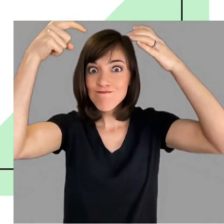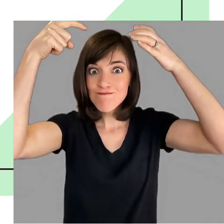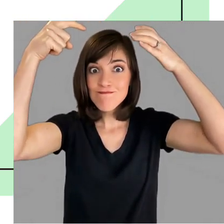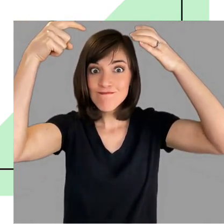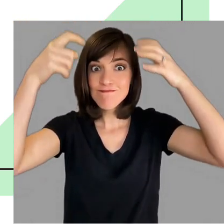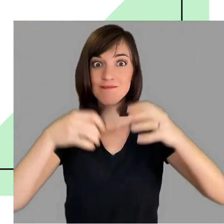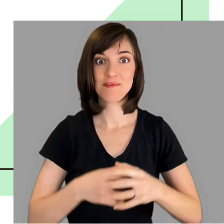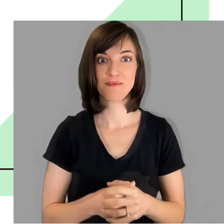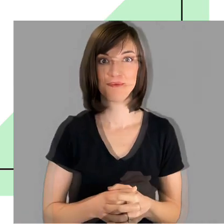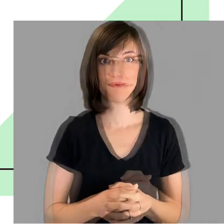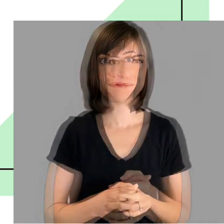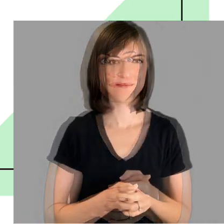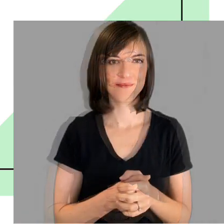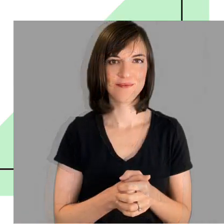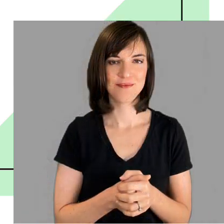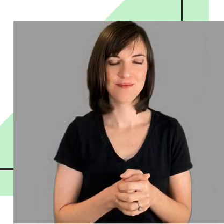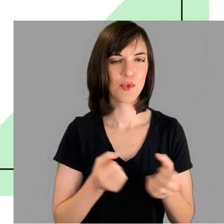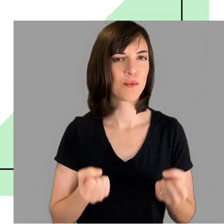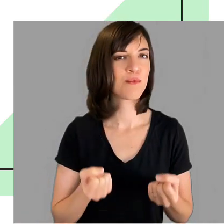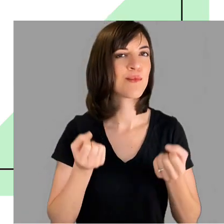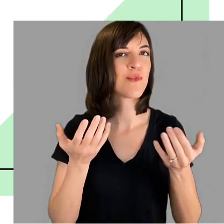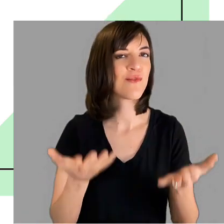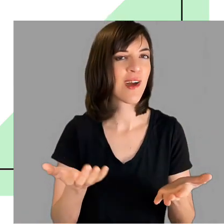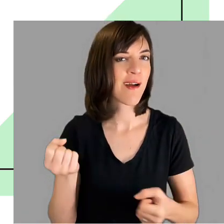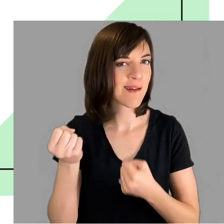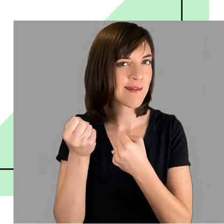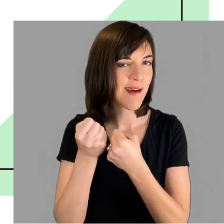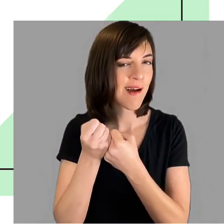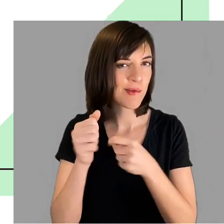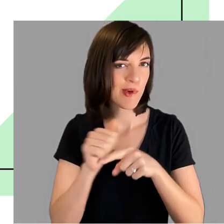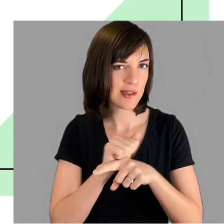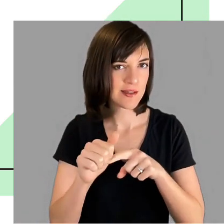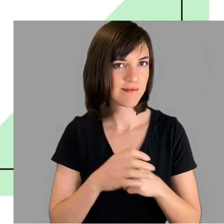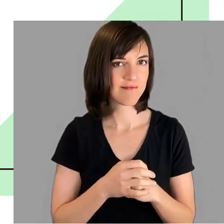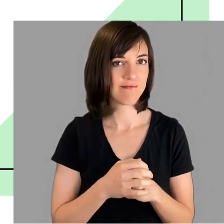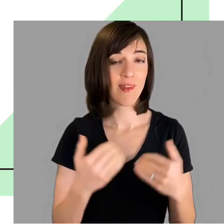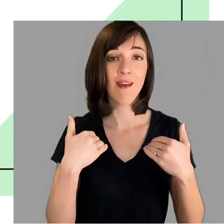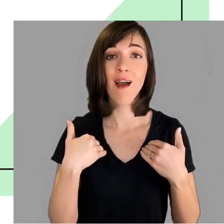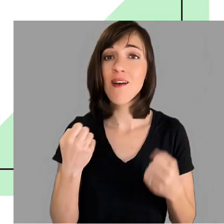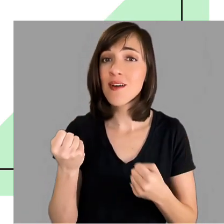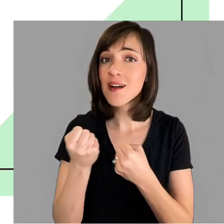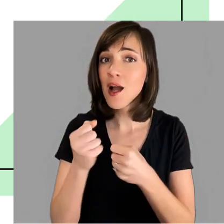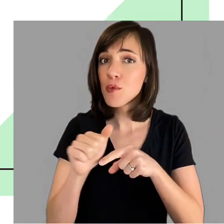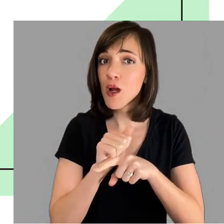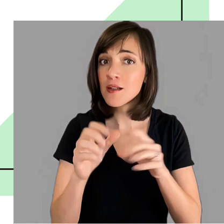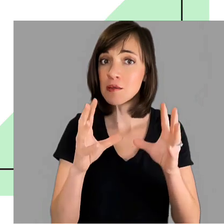Provide Guided Practice: Offer guided practice sessions where students can apply these strategies